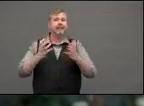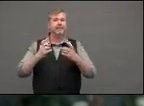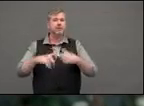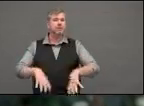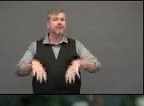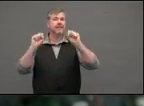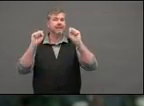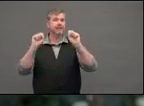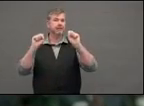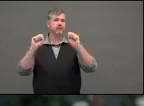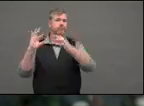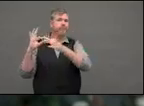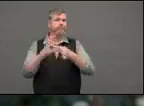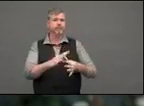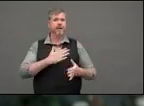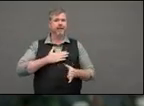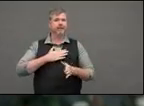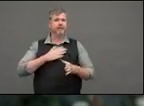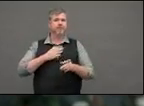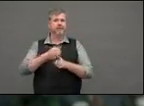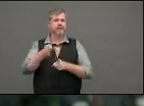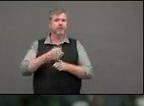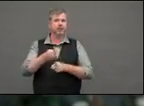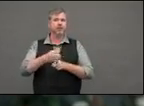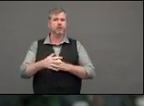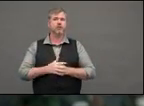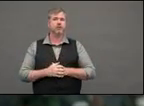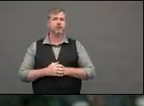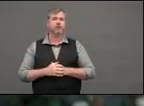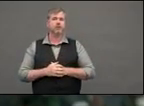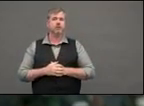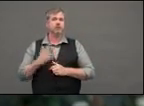because i'm still going to college and that's one of the